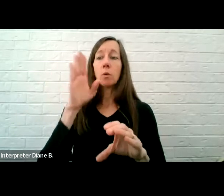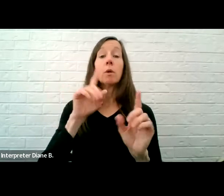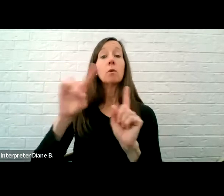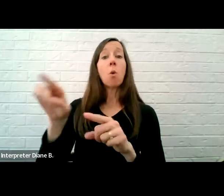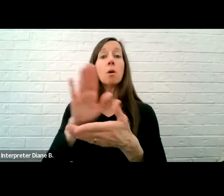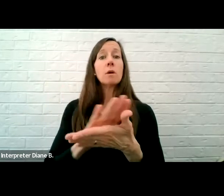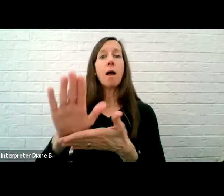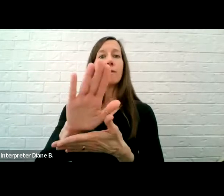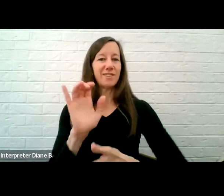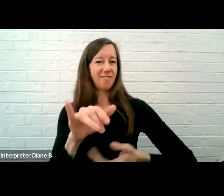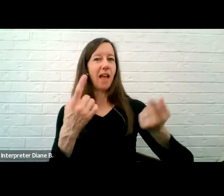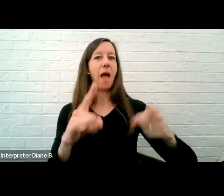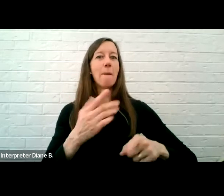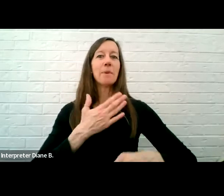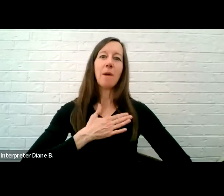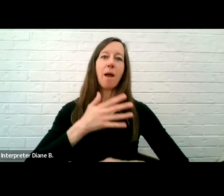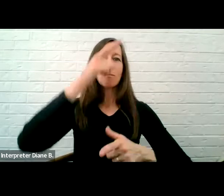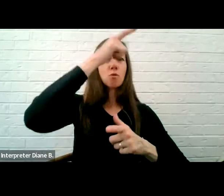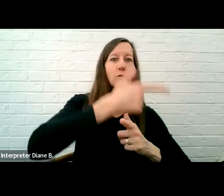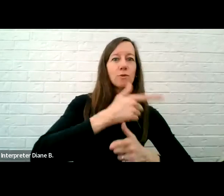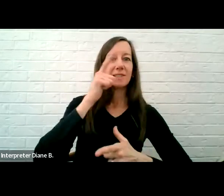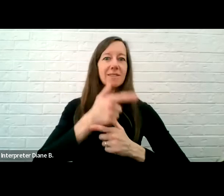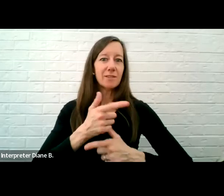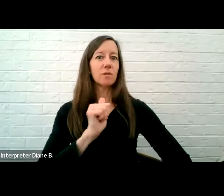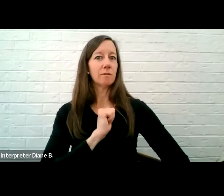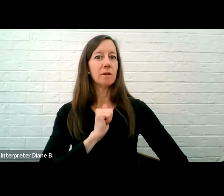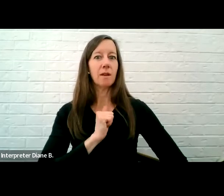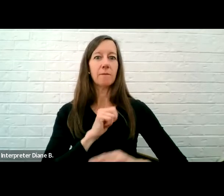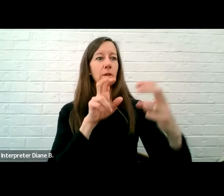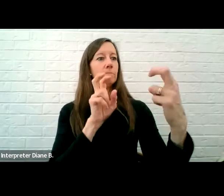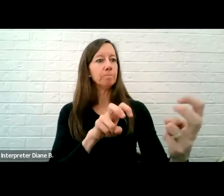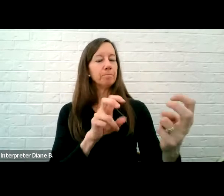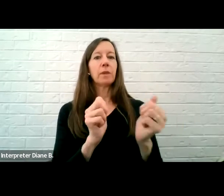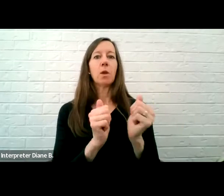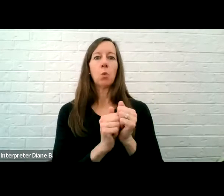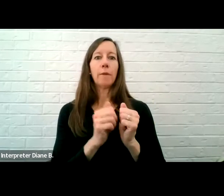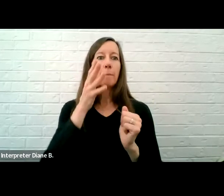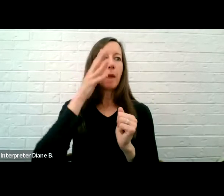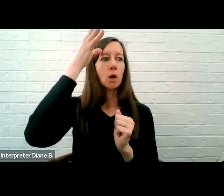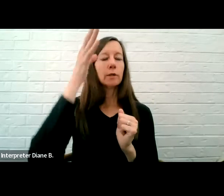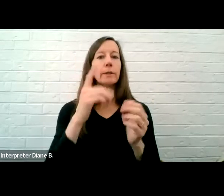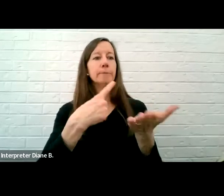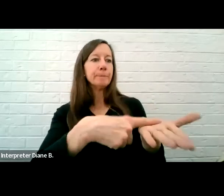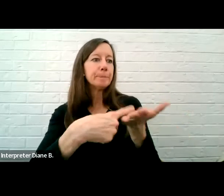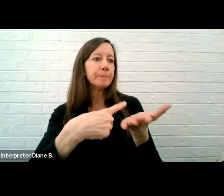They got that conversation almost from childhood, and they talked about how,